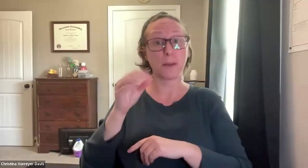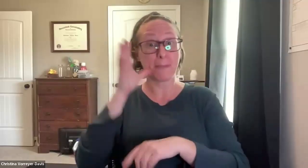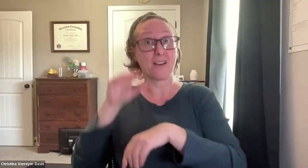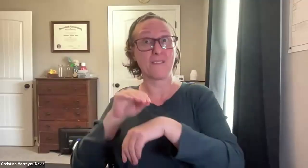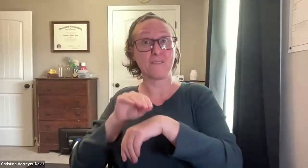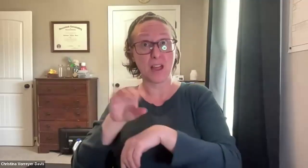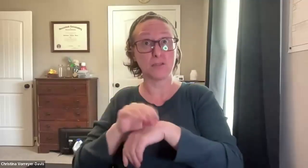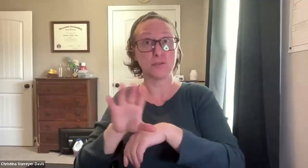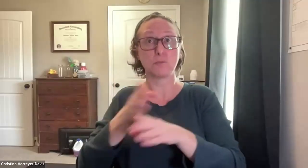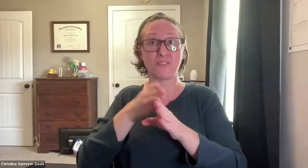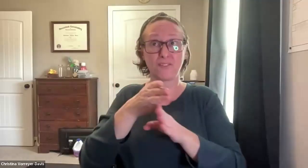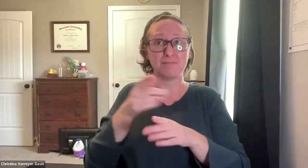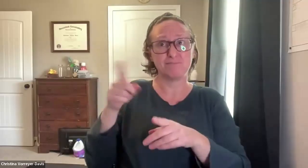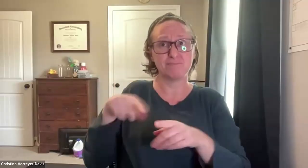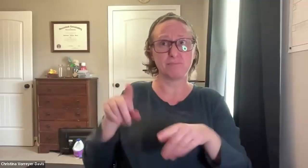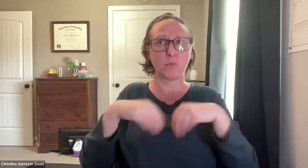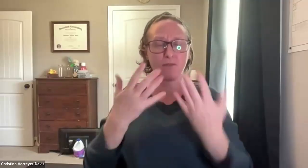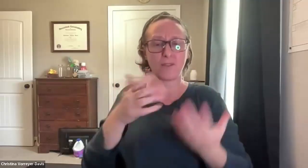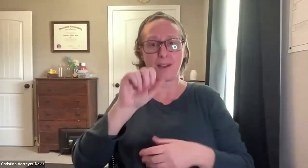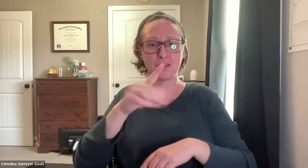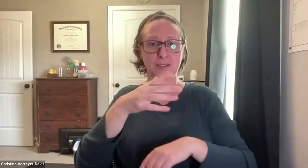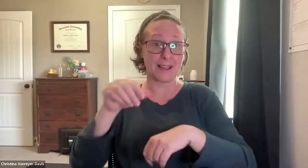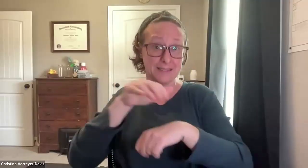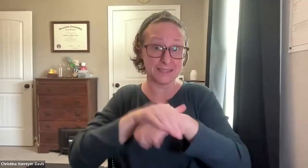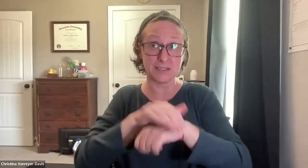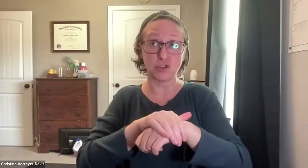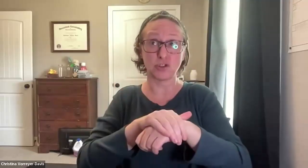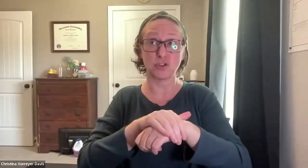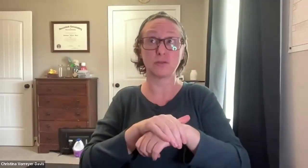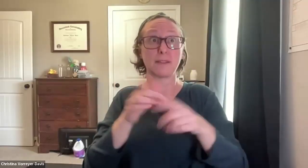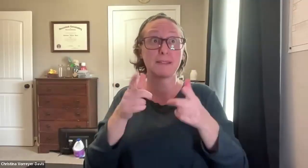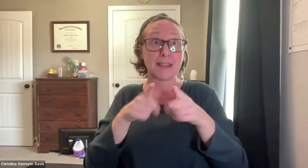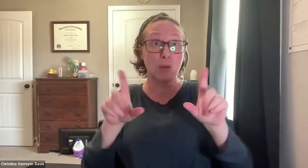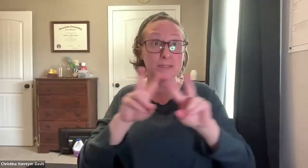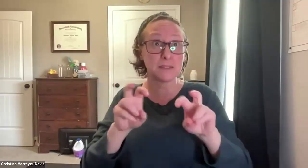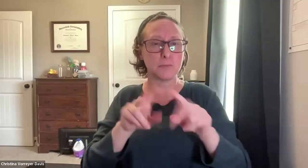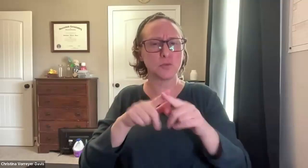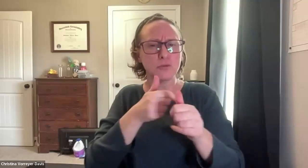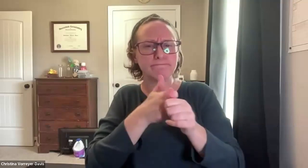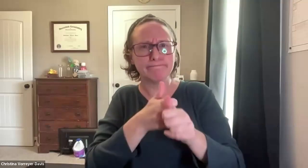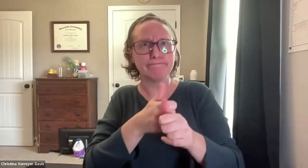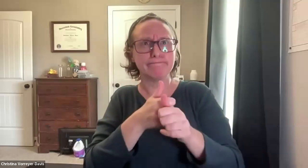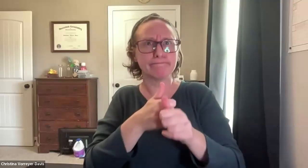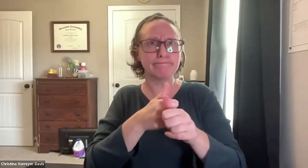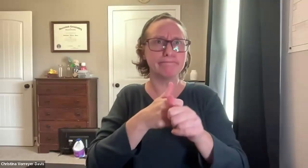the DM and PA professionals provide ASL and English language assessments